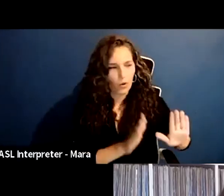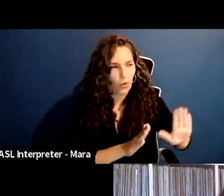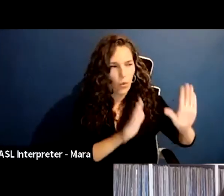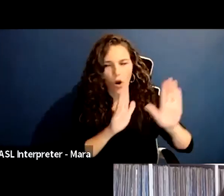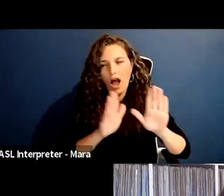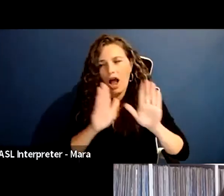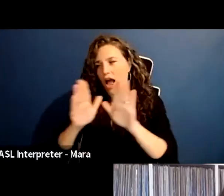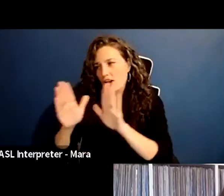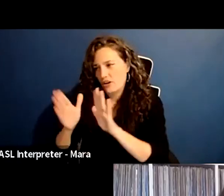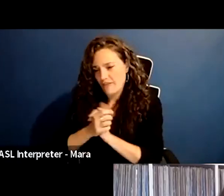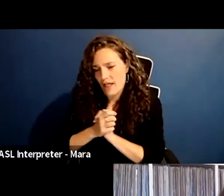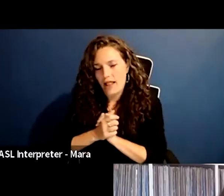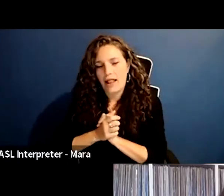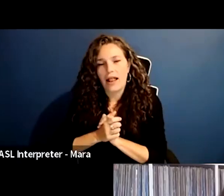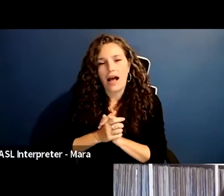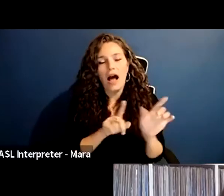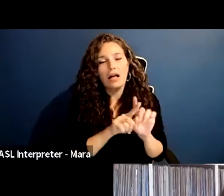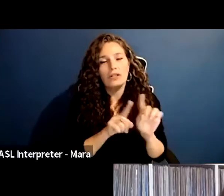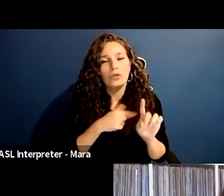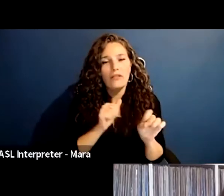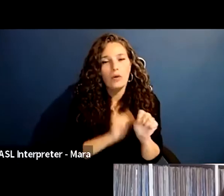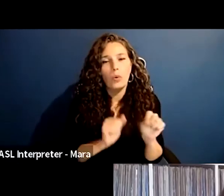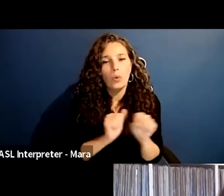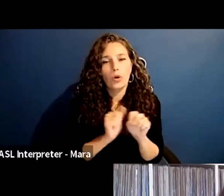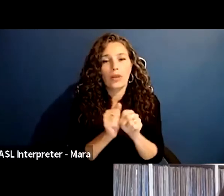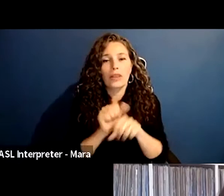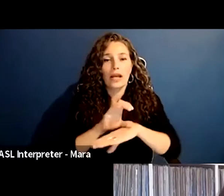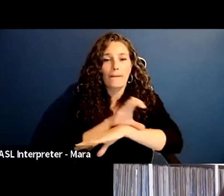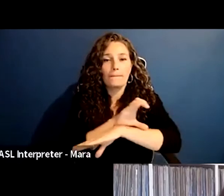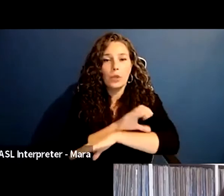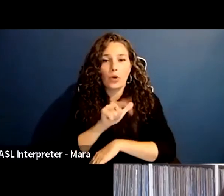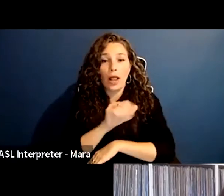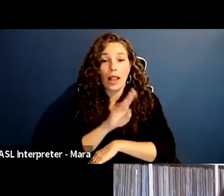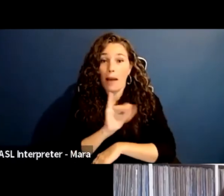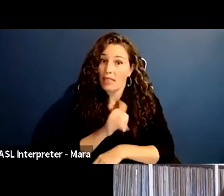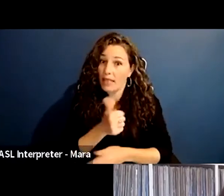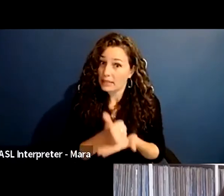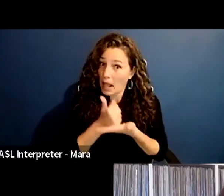And I've also worked with the computer lab, and that's been very helpful.